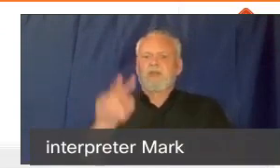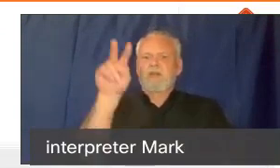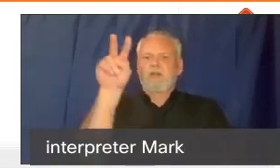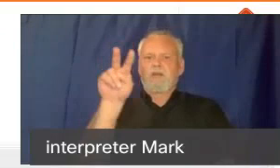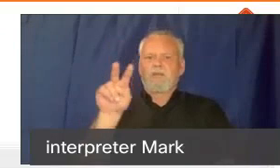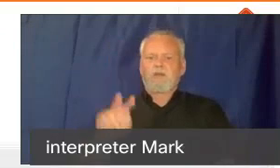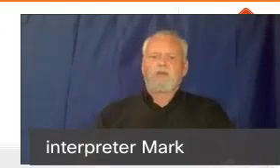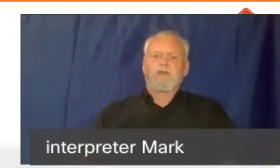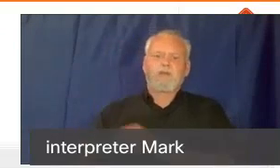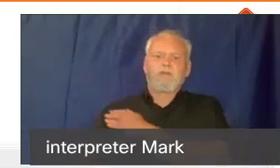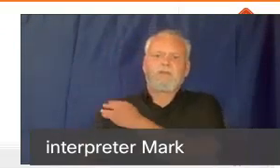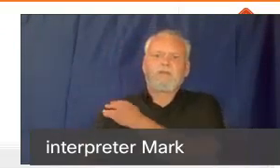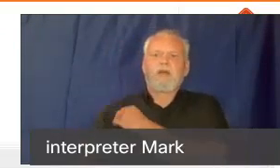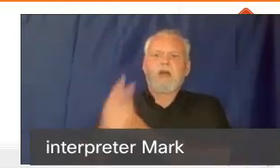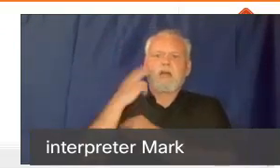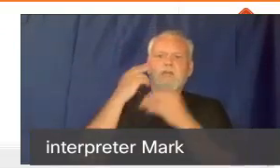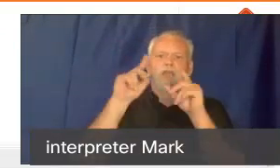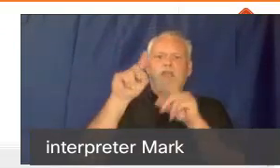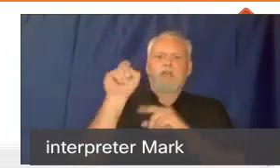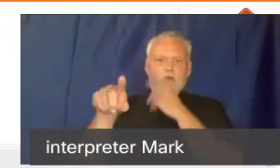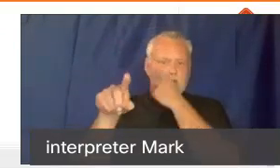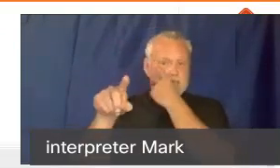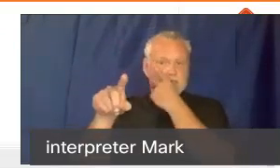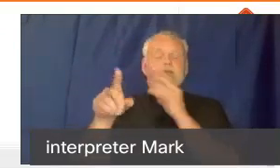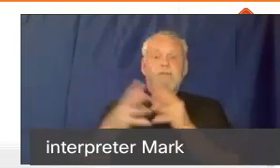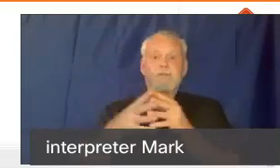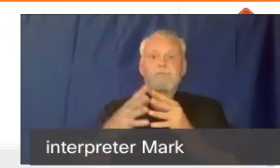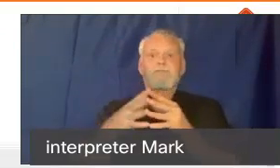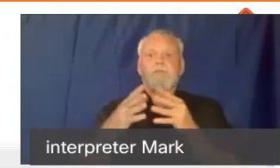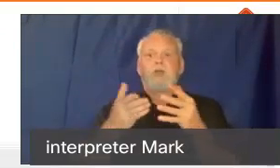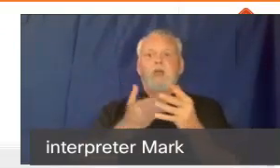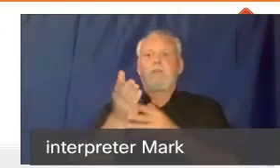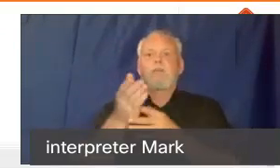Seeing a number of questions? Yes. Coming through the chat.